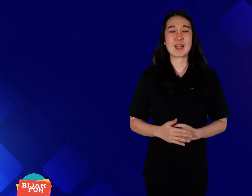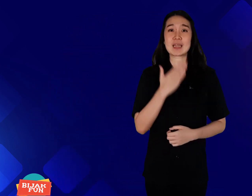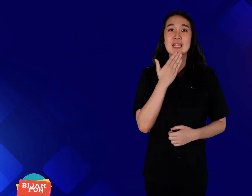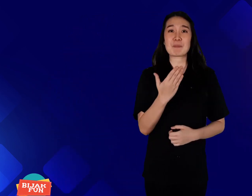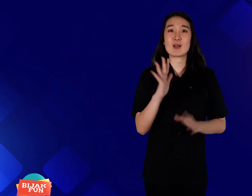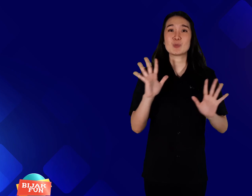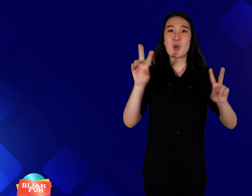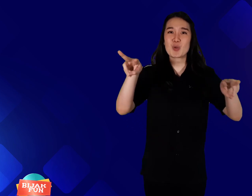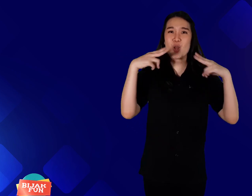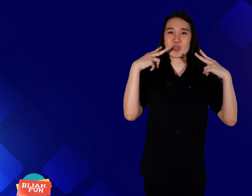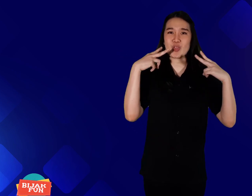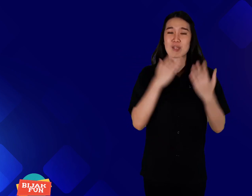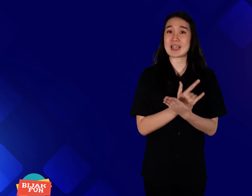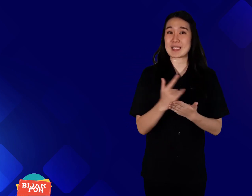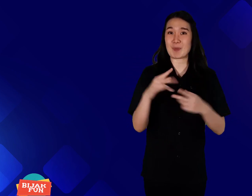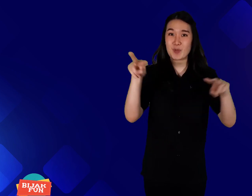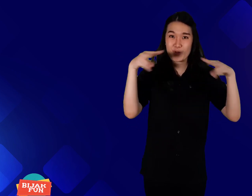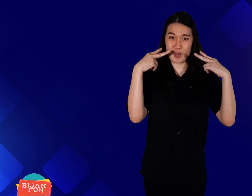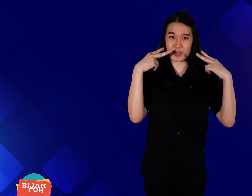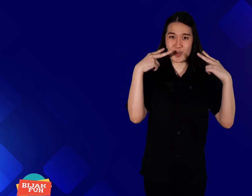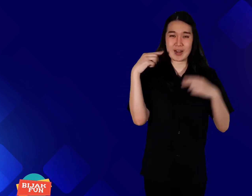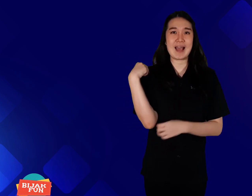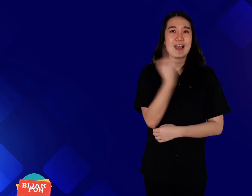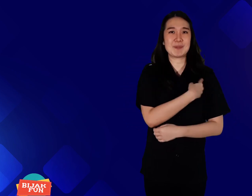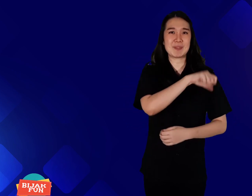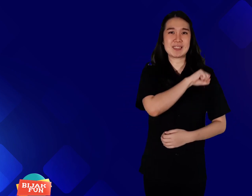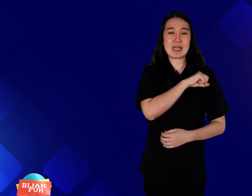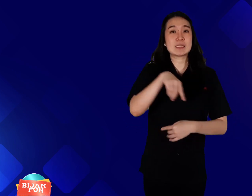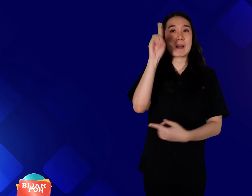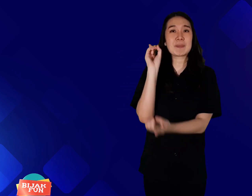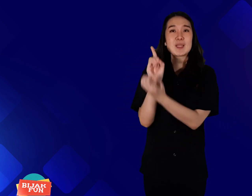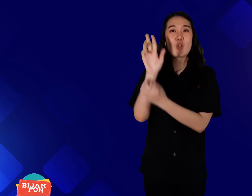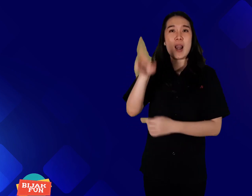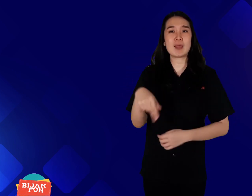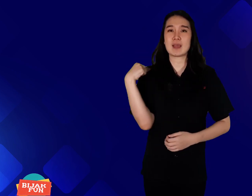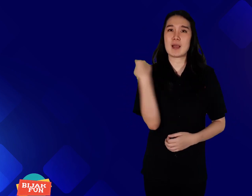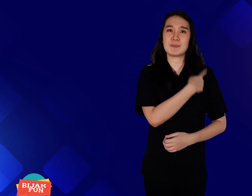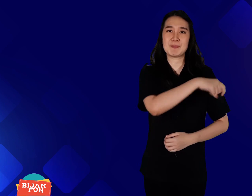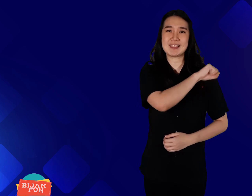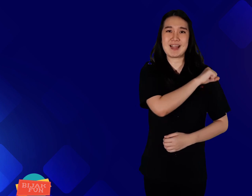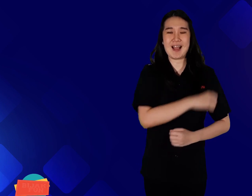Thank you for watching, keep watching KamiBijak yes. See you again at KamiBijak.